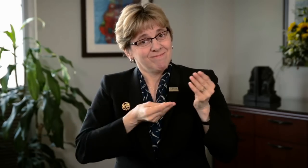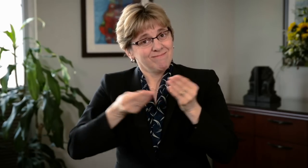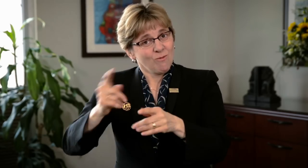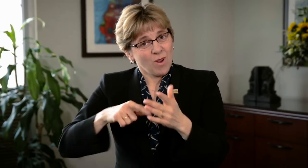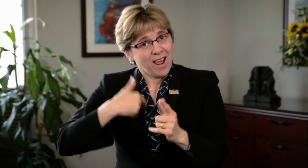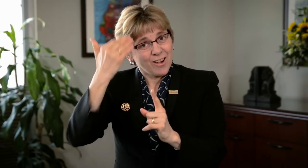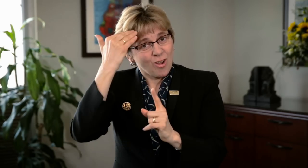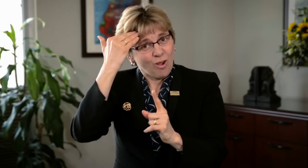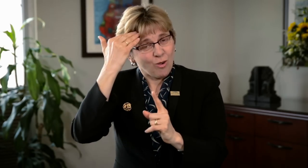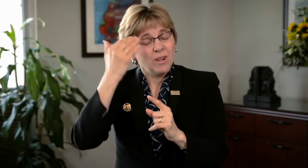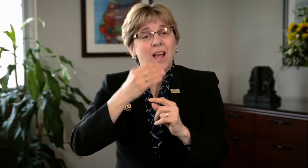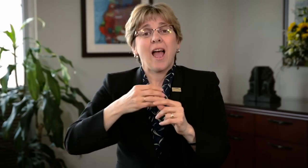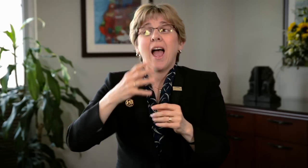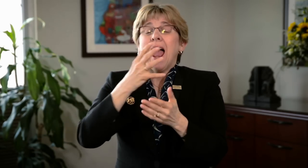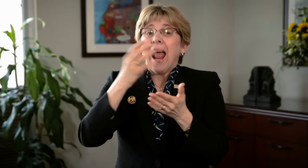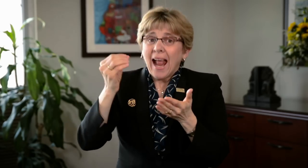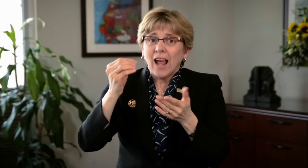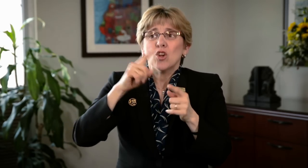What I know.